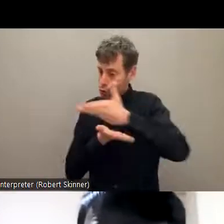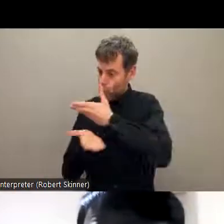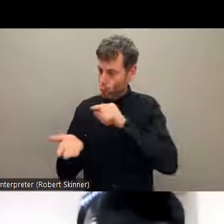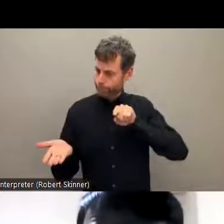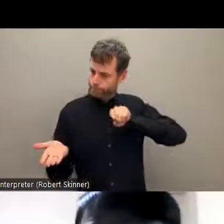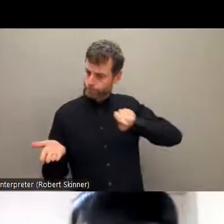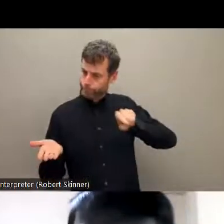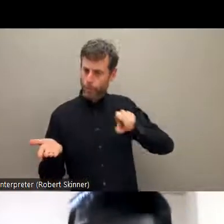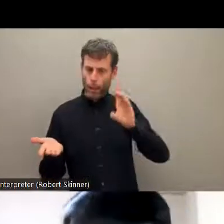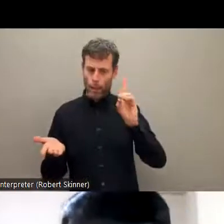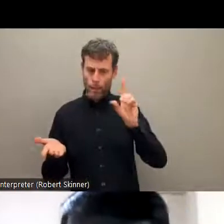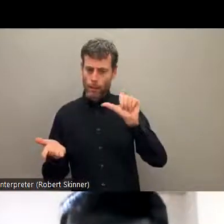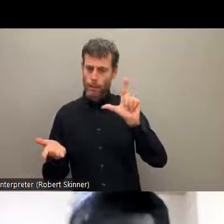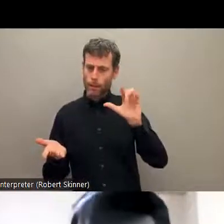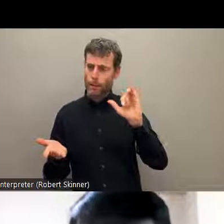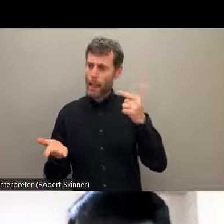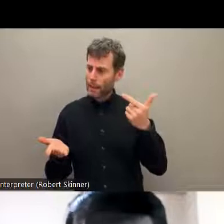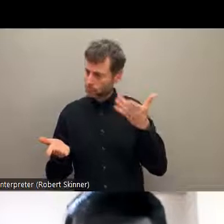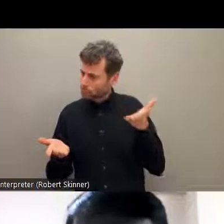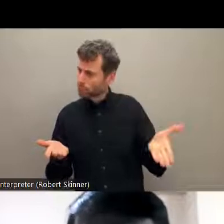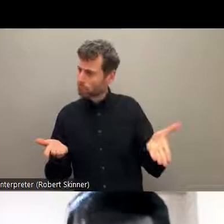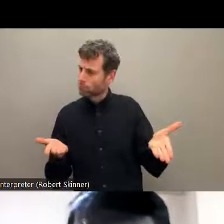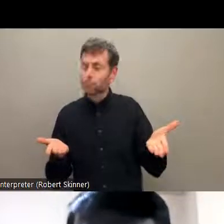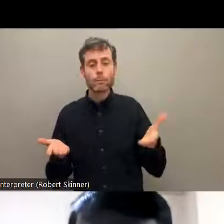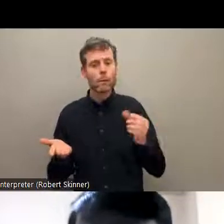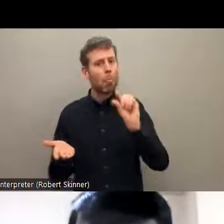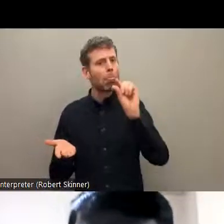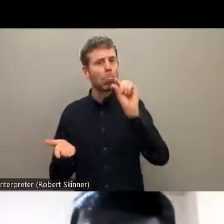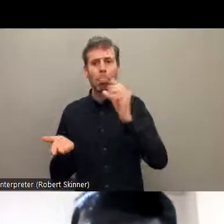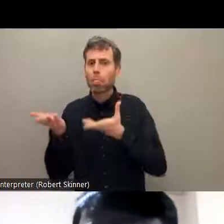movement, organized, not even the Dalit